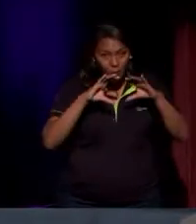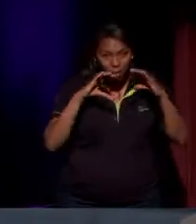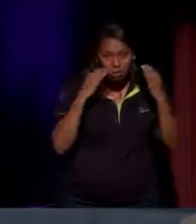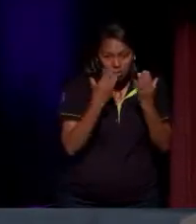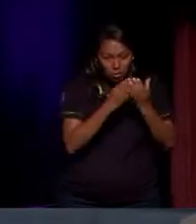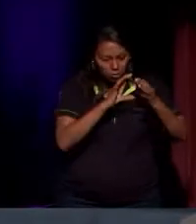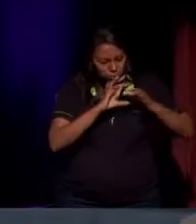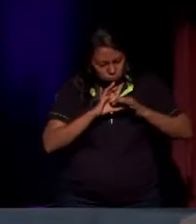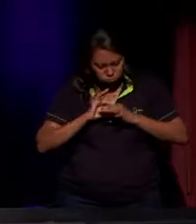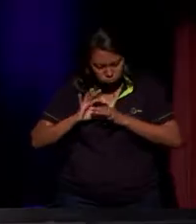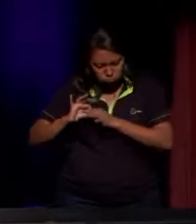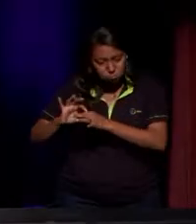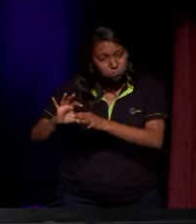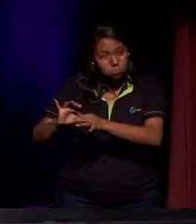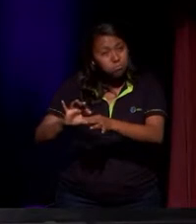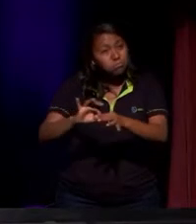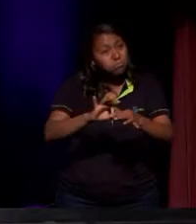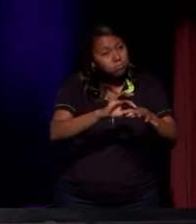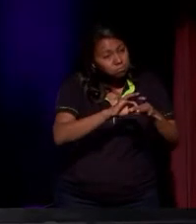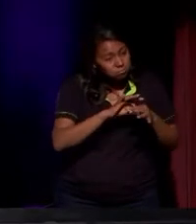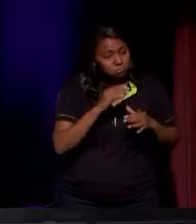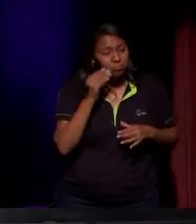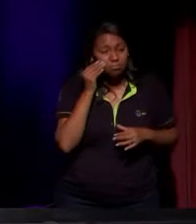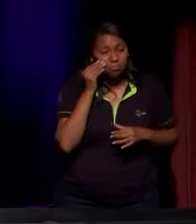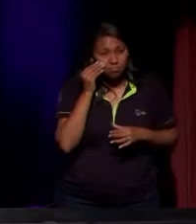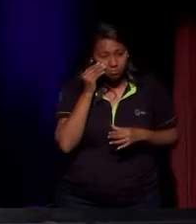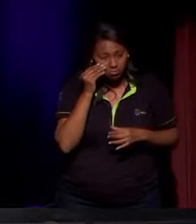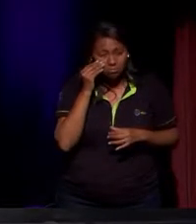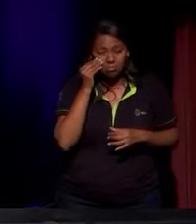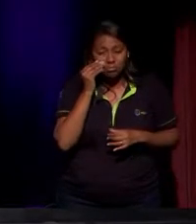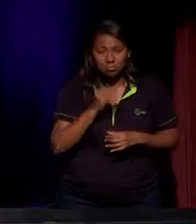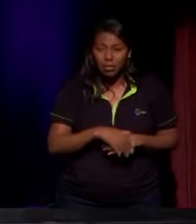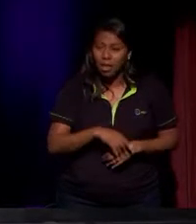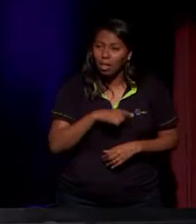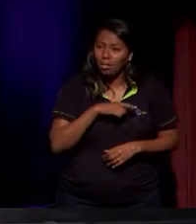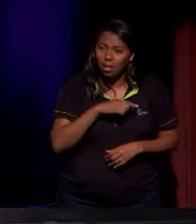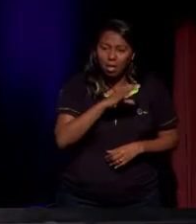this articulation, from the peasants to the workers, Women's Leagues